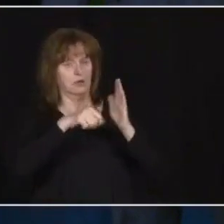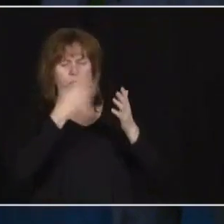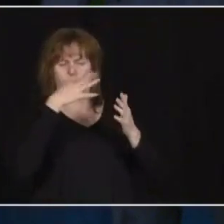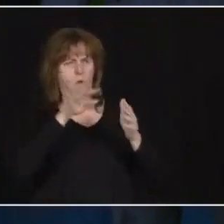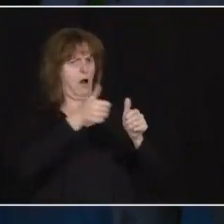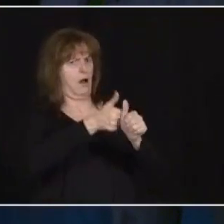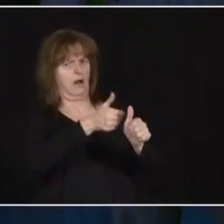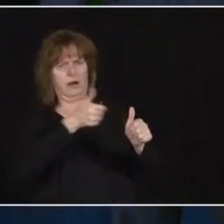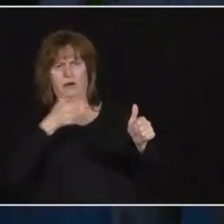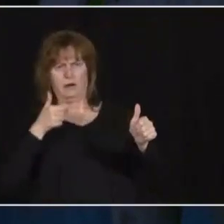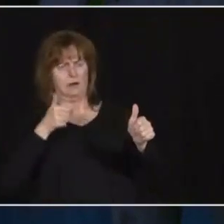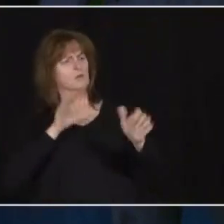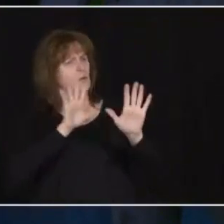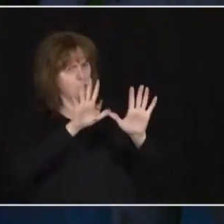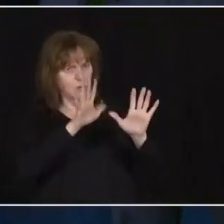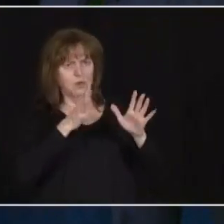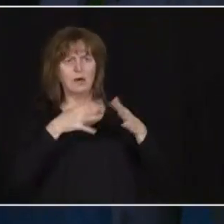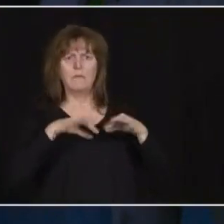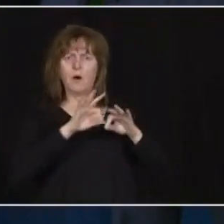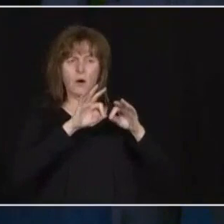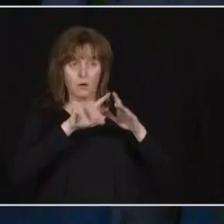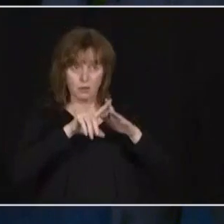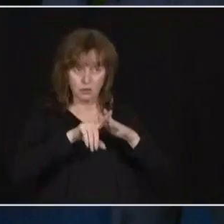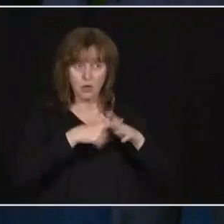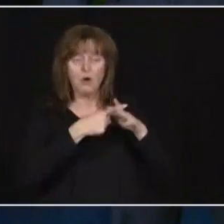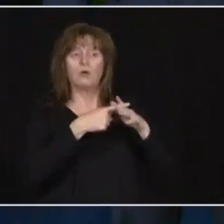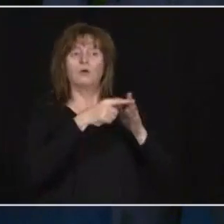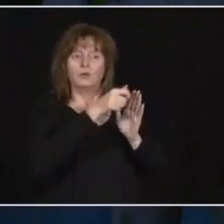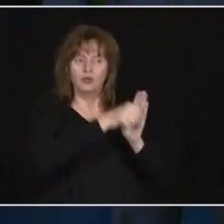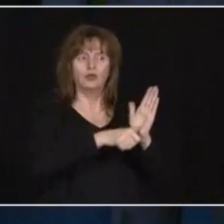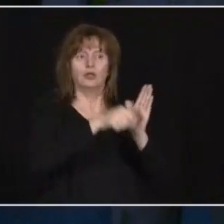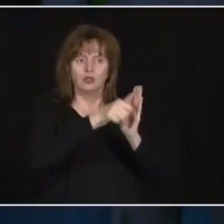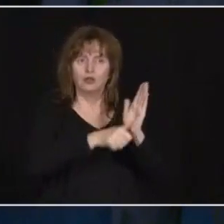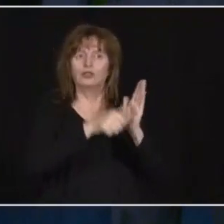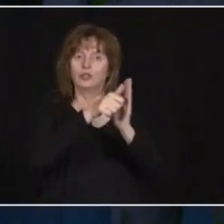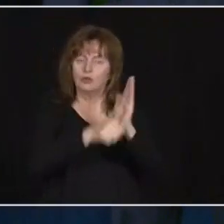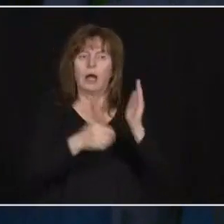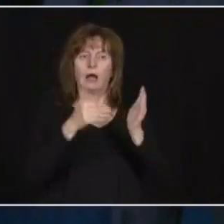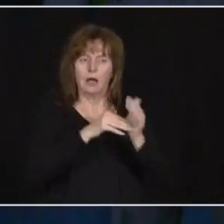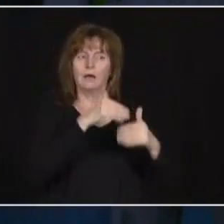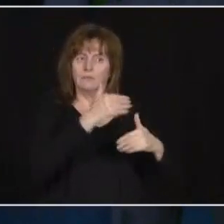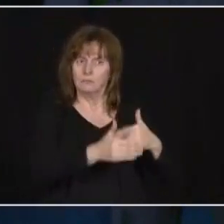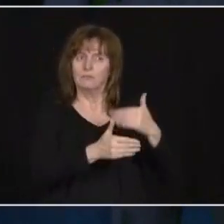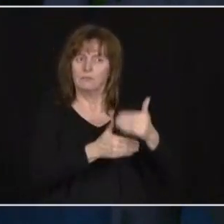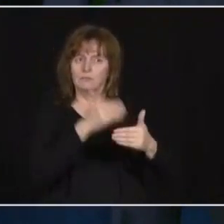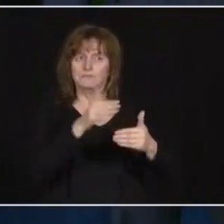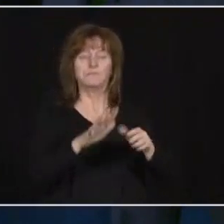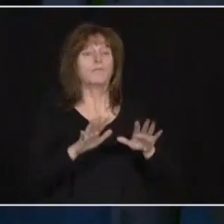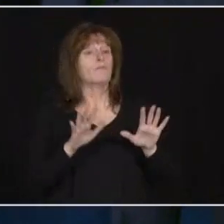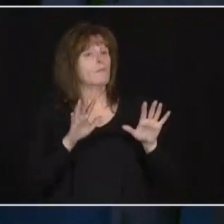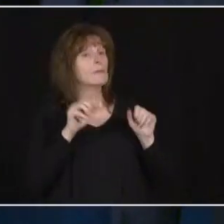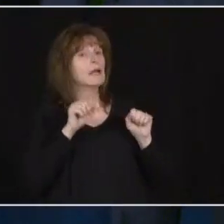we're worried about backlogs growing for all types of surgeries. That's why we know it's important to get back to